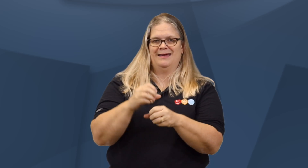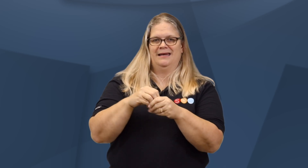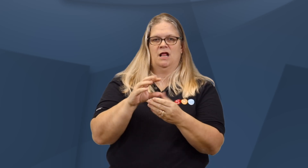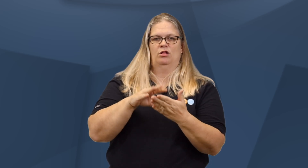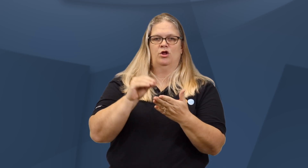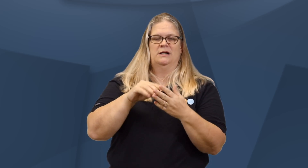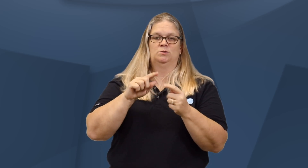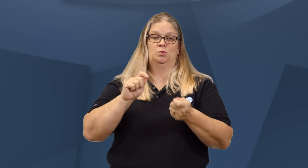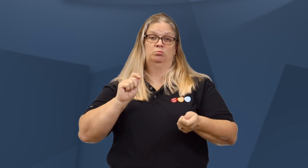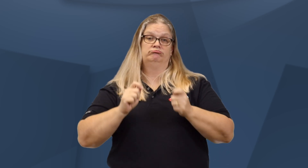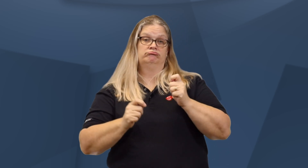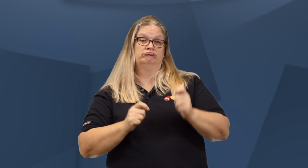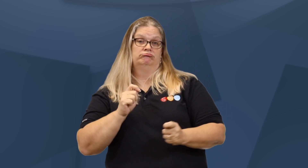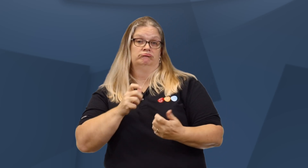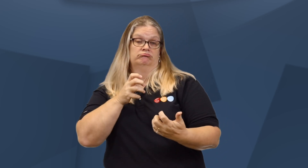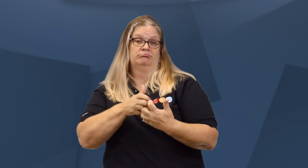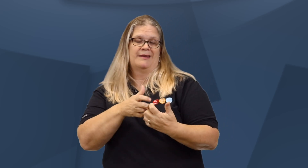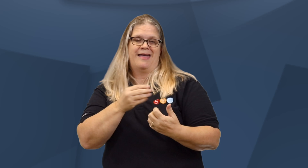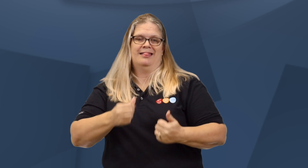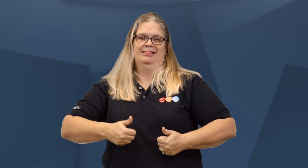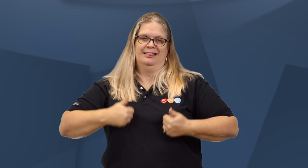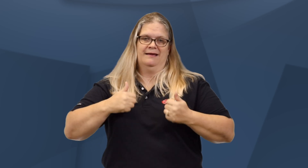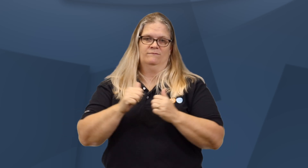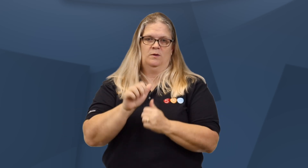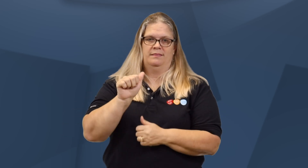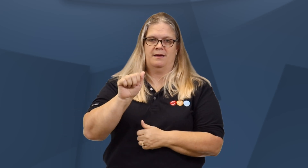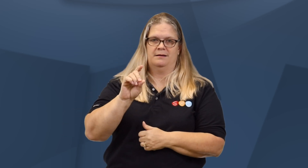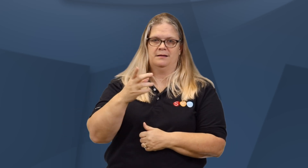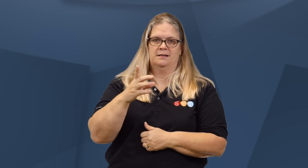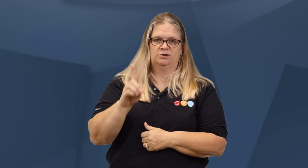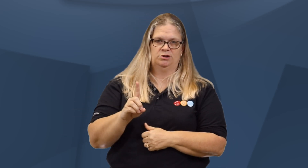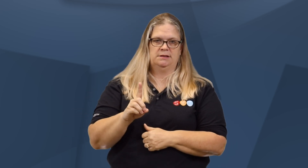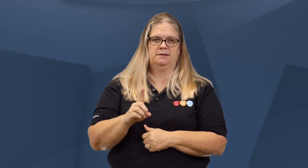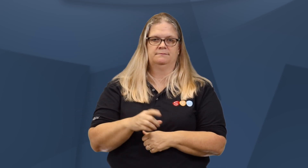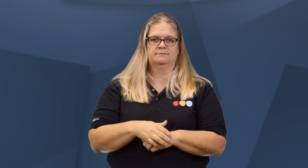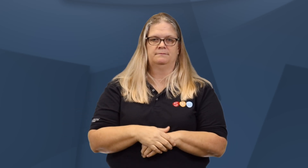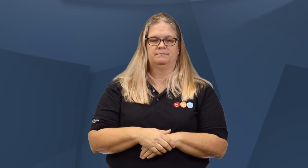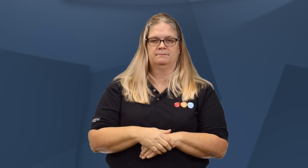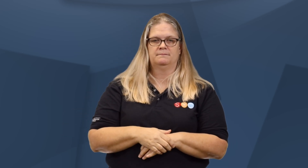in learning to adapt and live with ADHD.